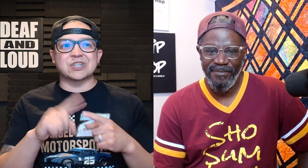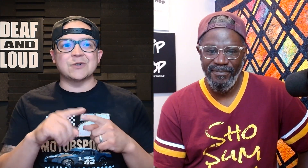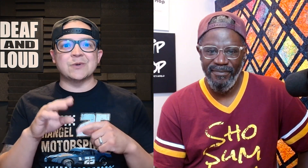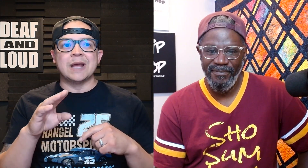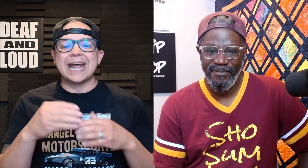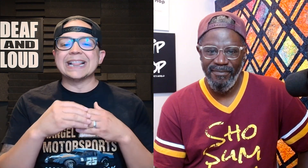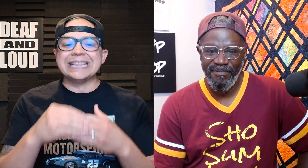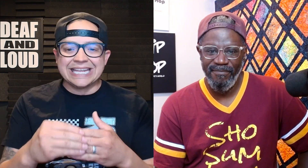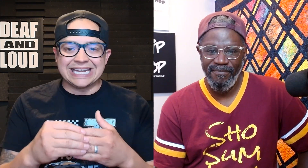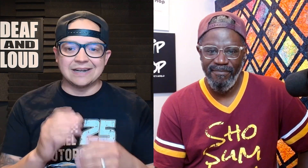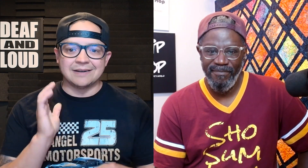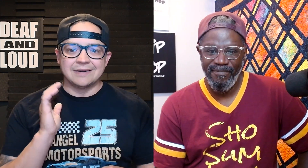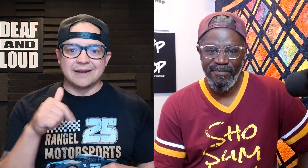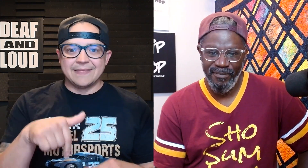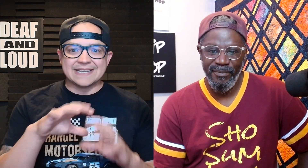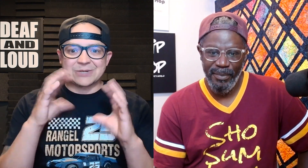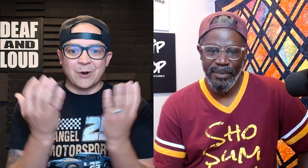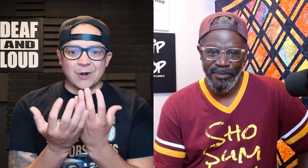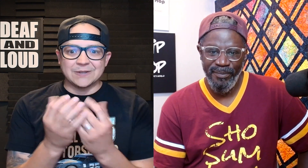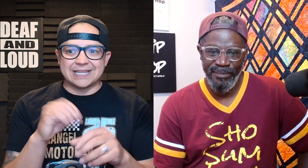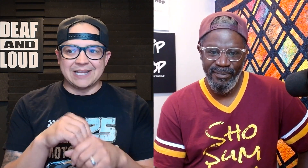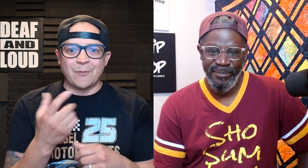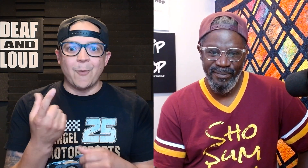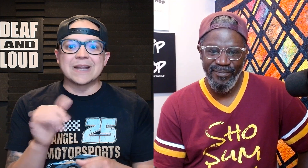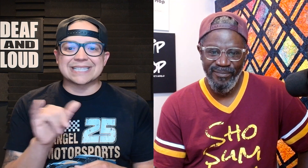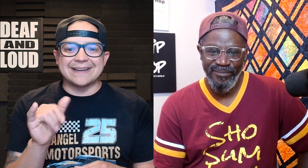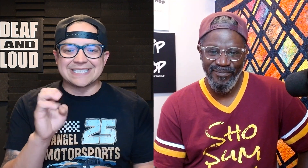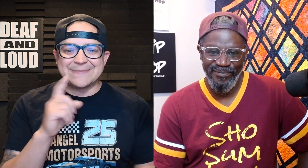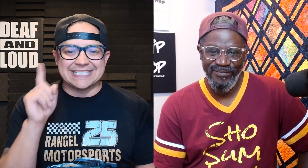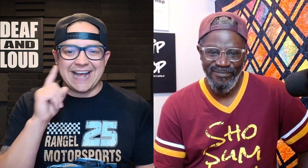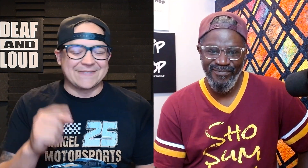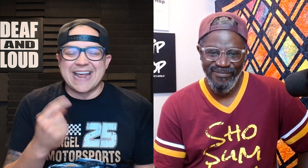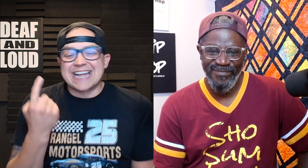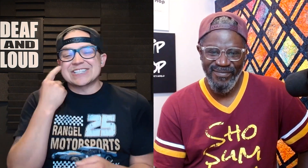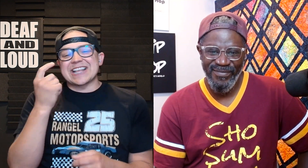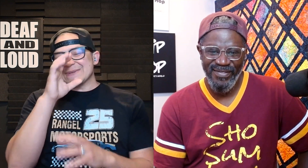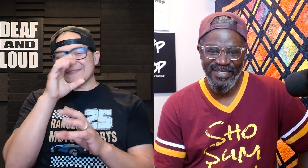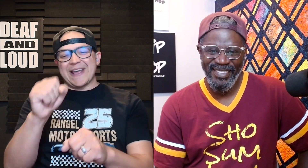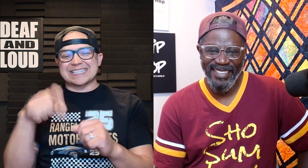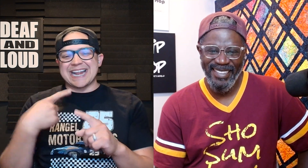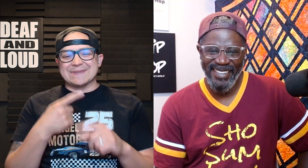to lead this world in what it's like to be Deaf. I just thought that was fascinating